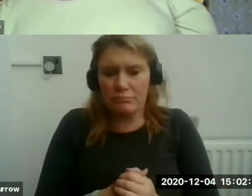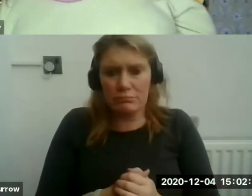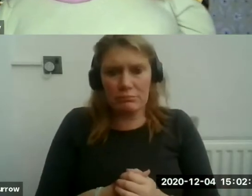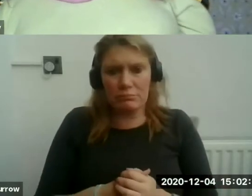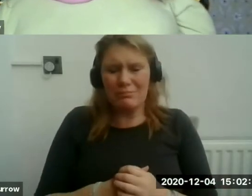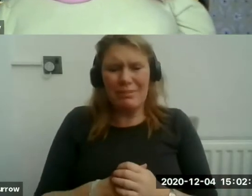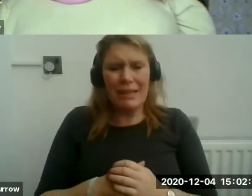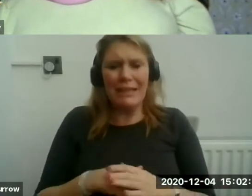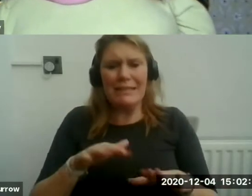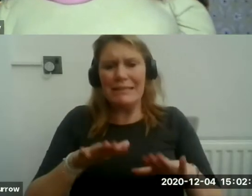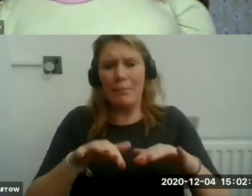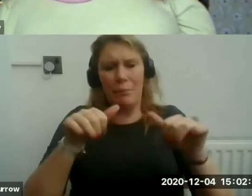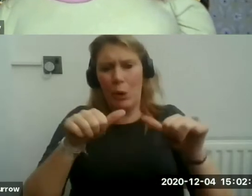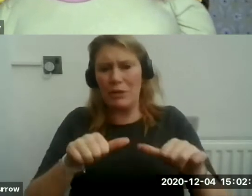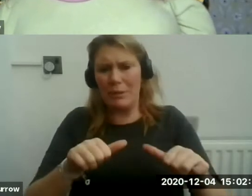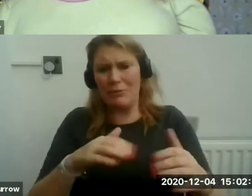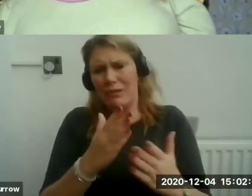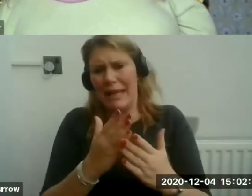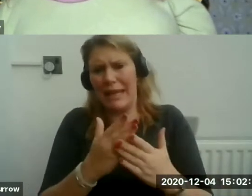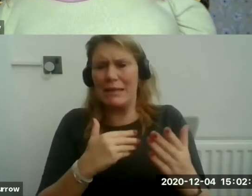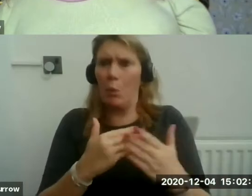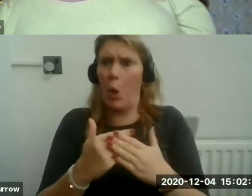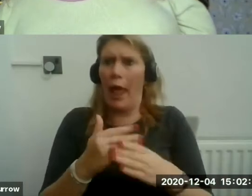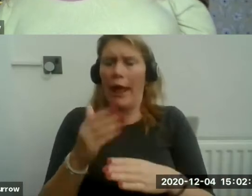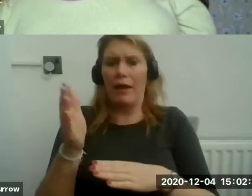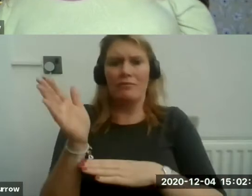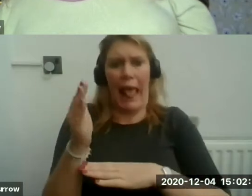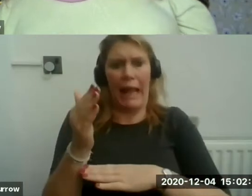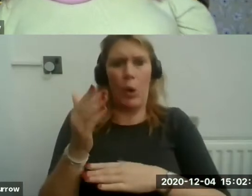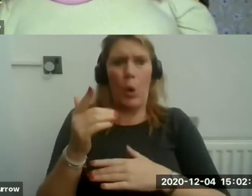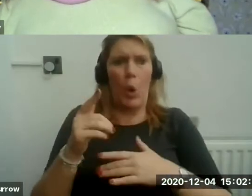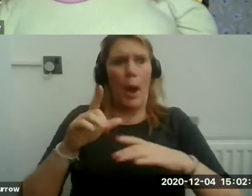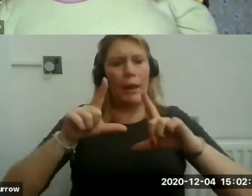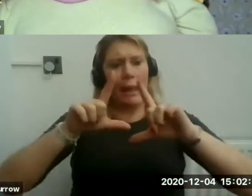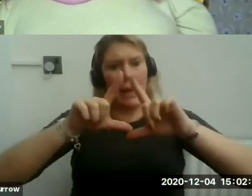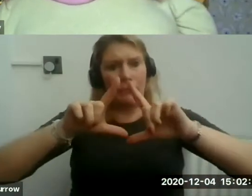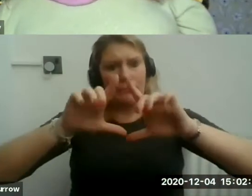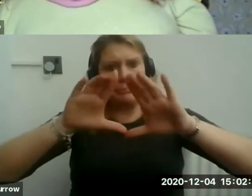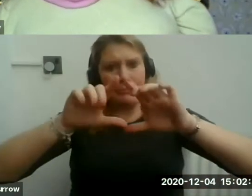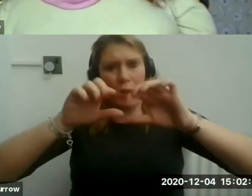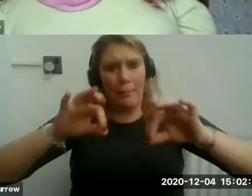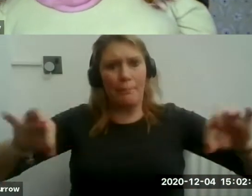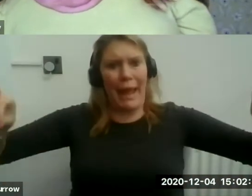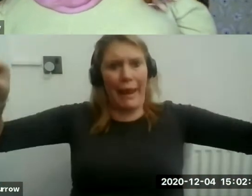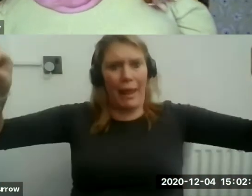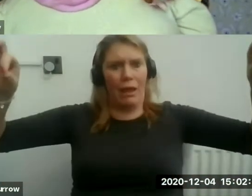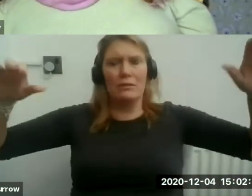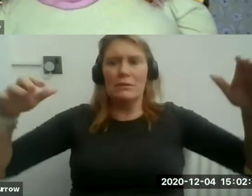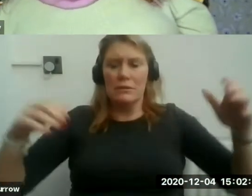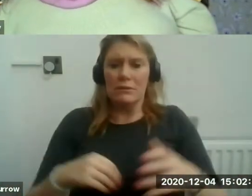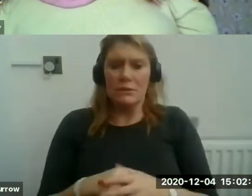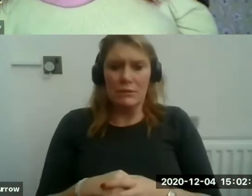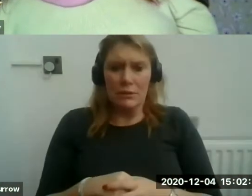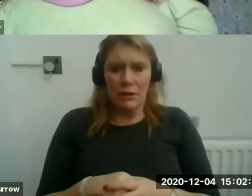but it's not, it's more of a banner, a flag. So that's me. And I'm going to handled over to Mandy, if you want to give